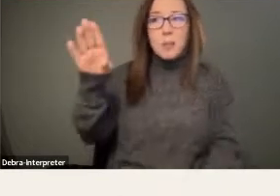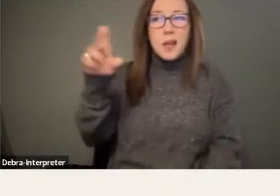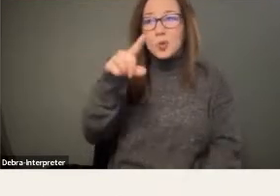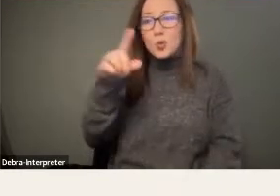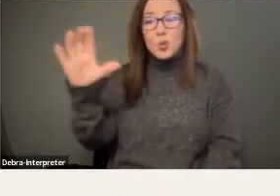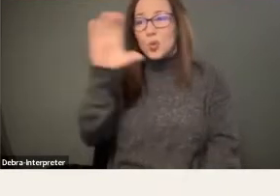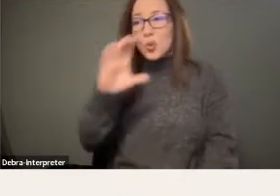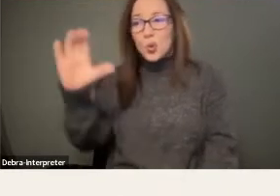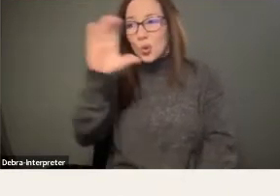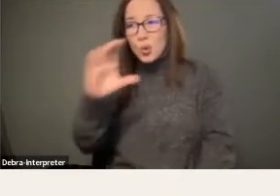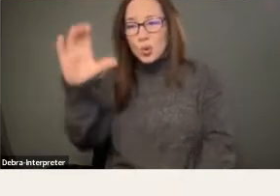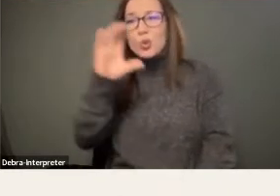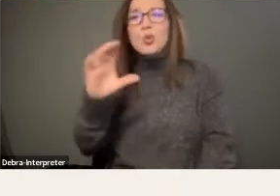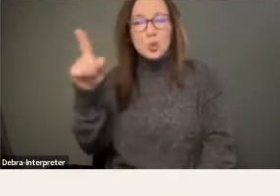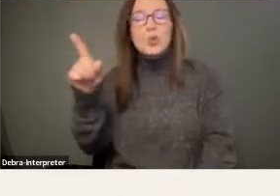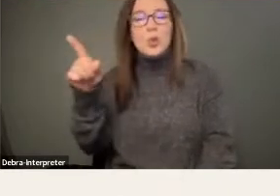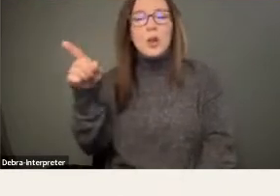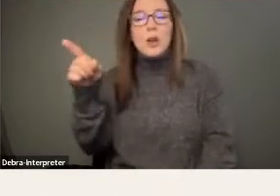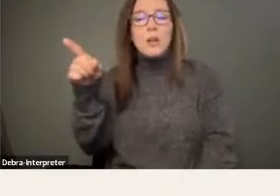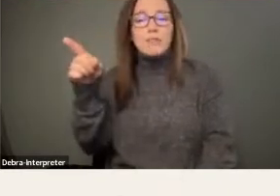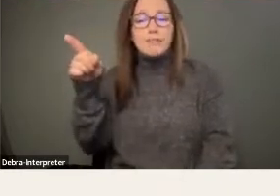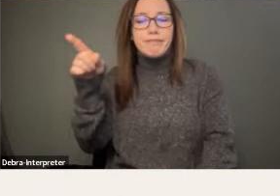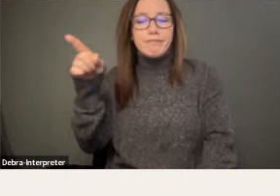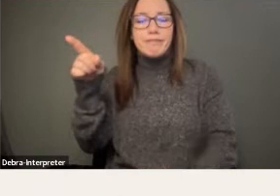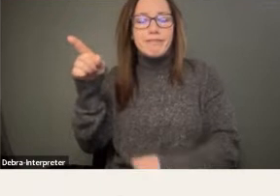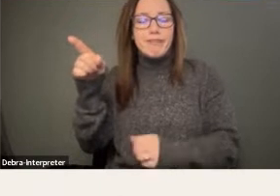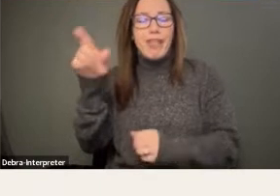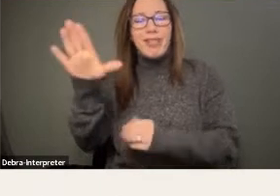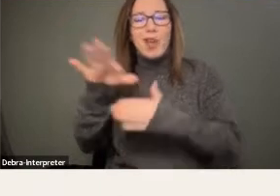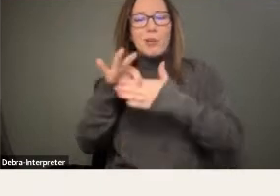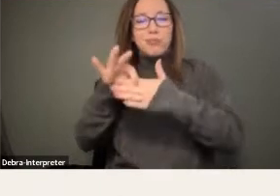And you may find that other databases you are